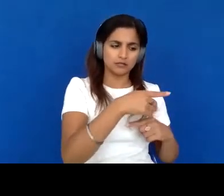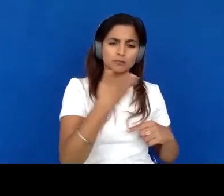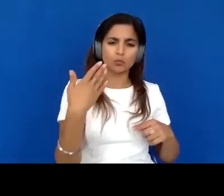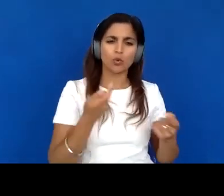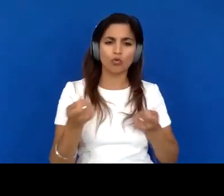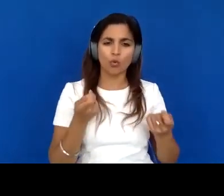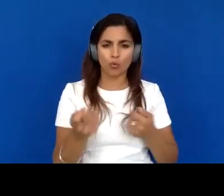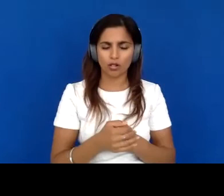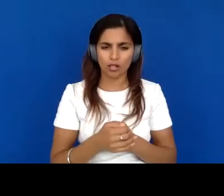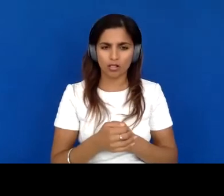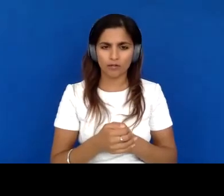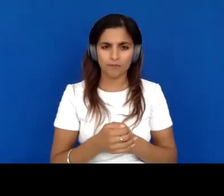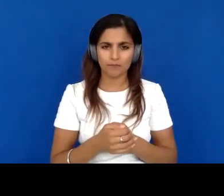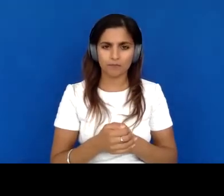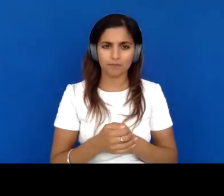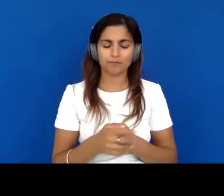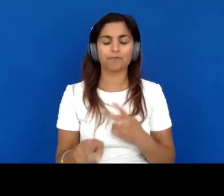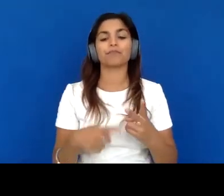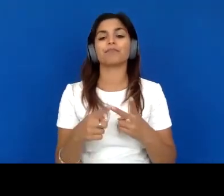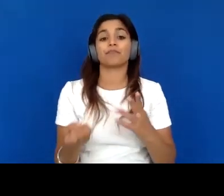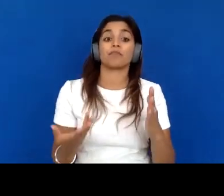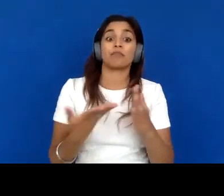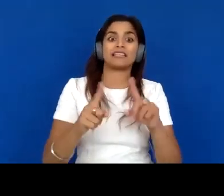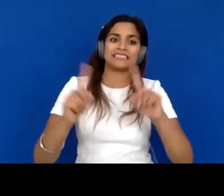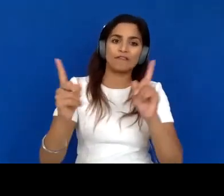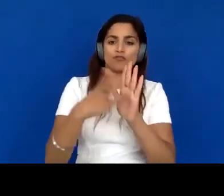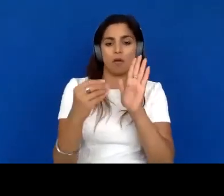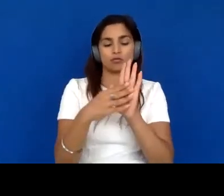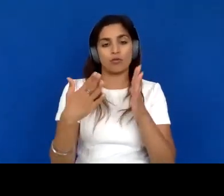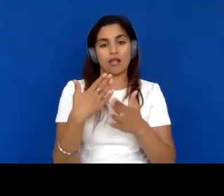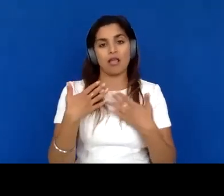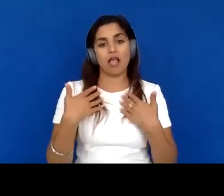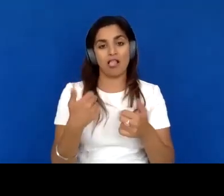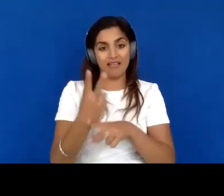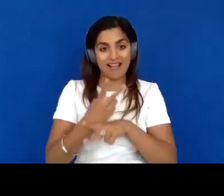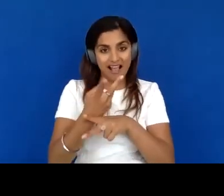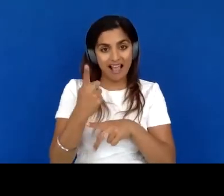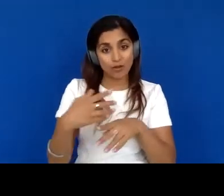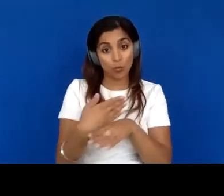model of healthcare that emerged through the work of survivors and activists in purple to highlight his potential contribution thinking about disability